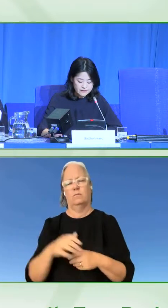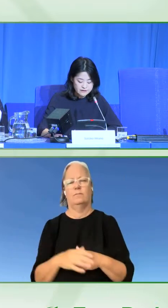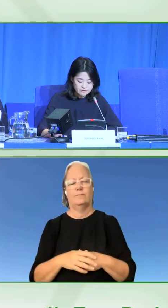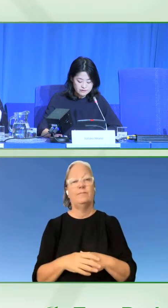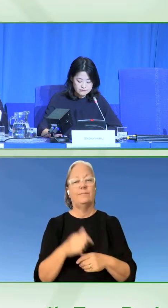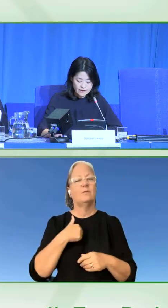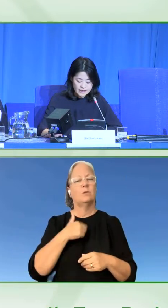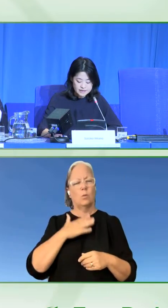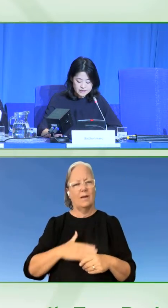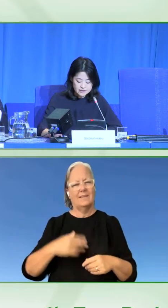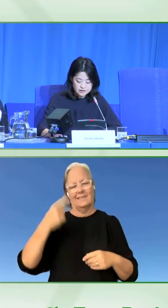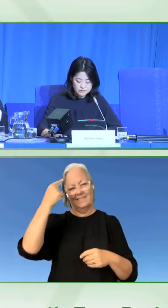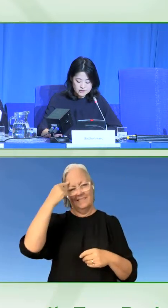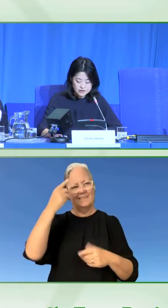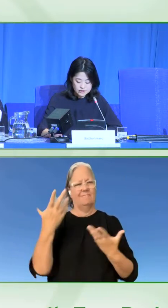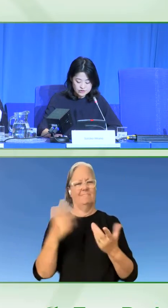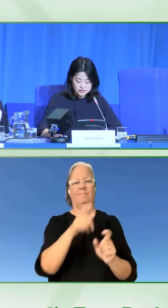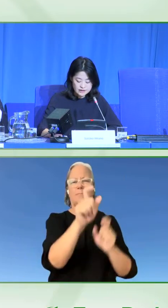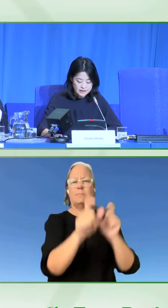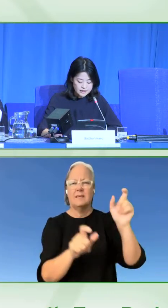enabled but also included.